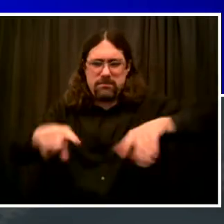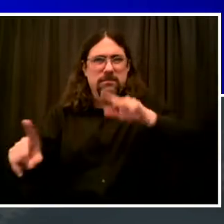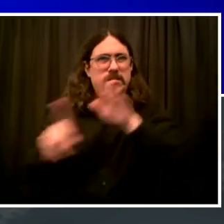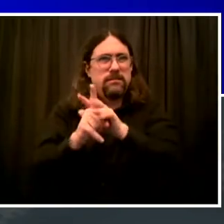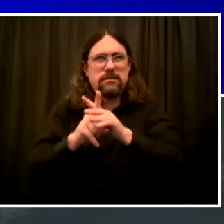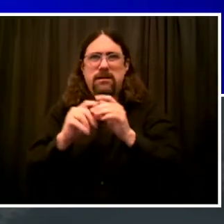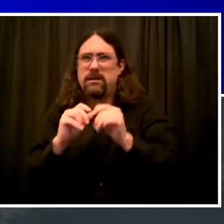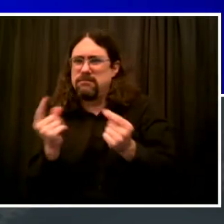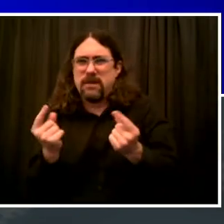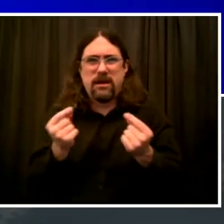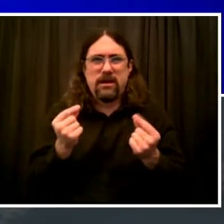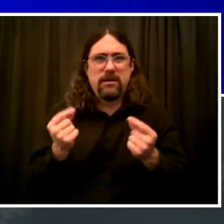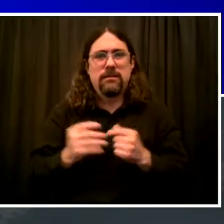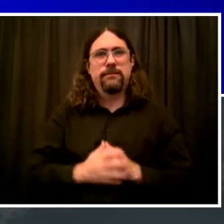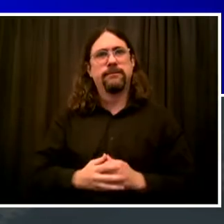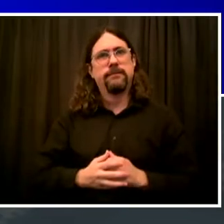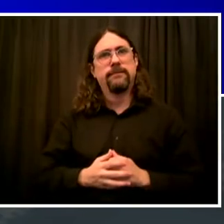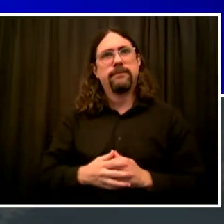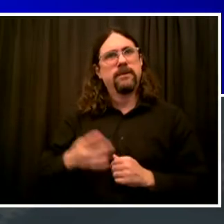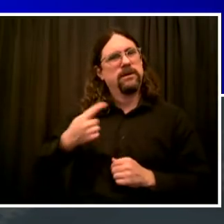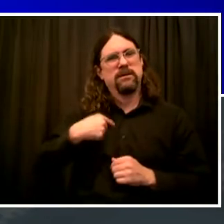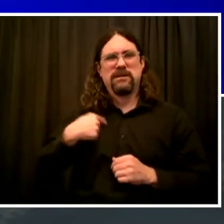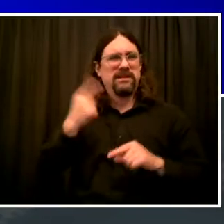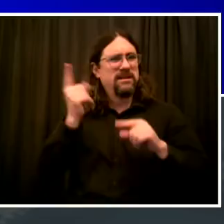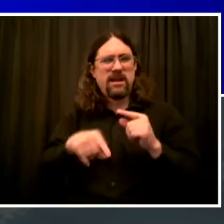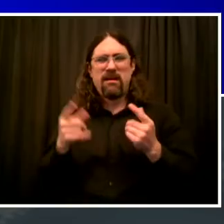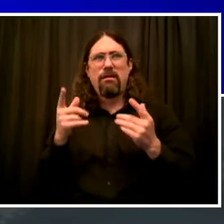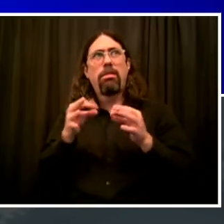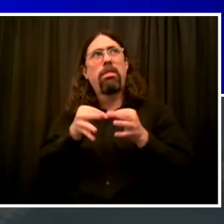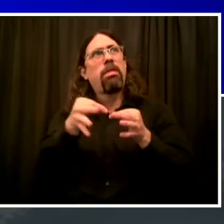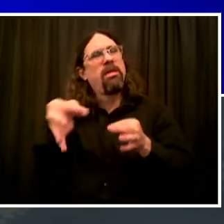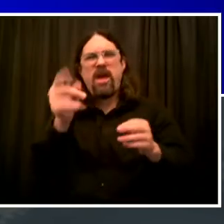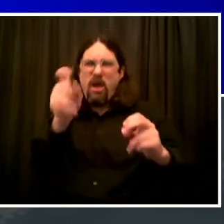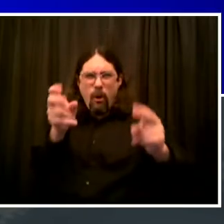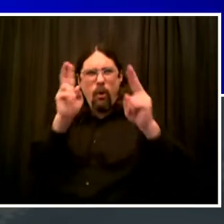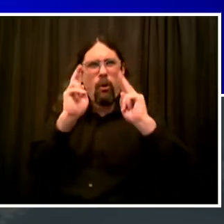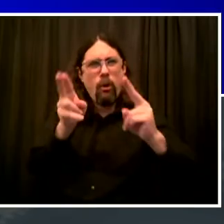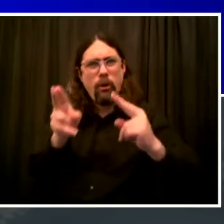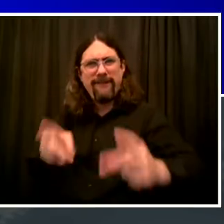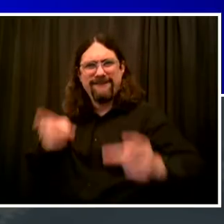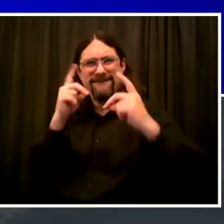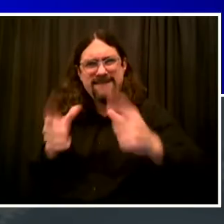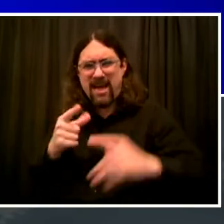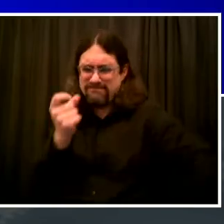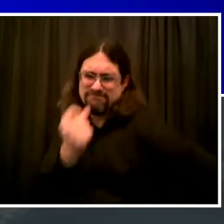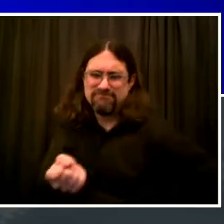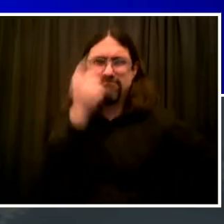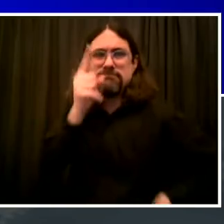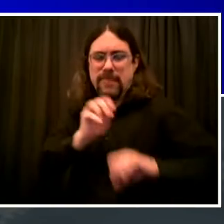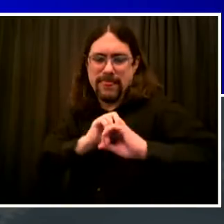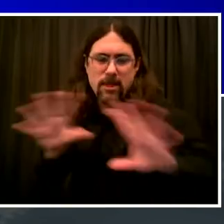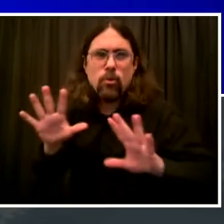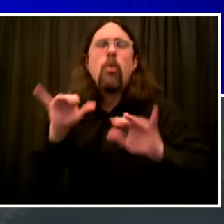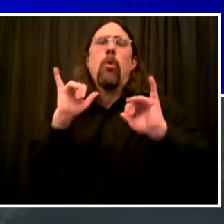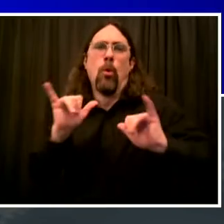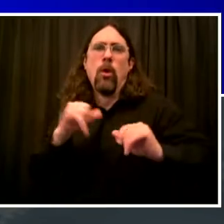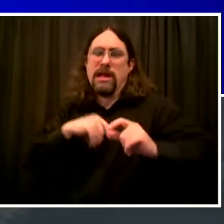THE MEDICAL TEAM OUT OF NOWHERE.